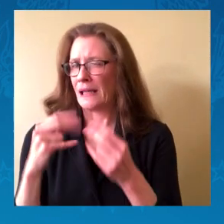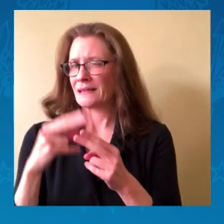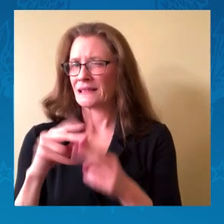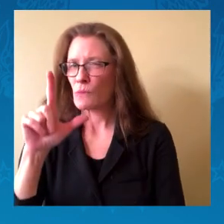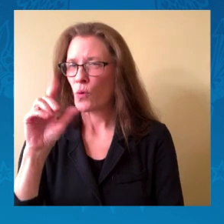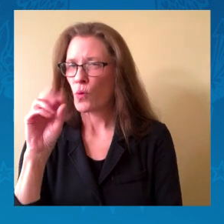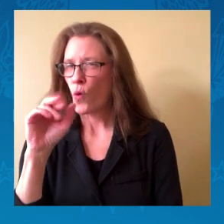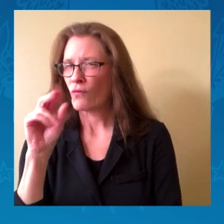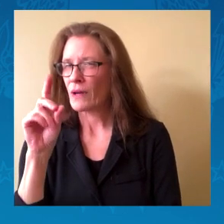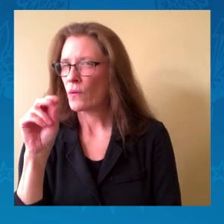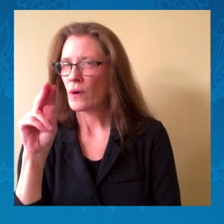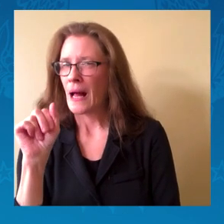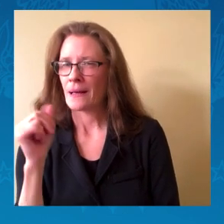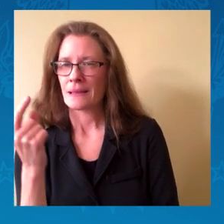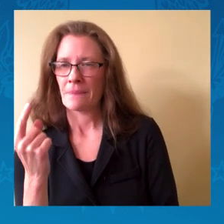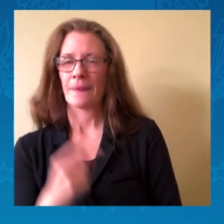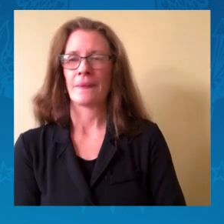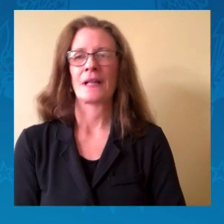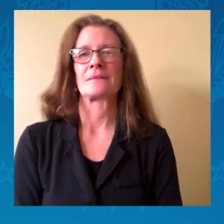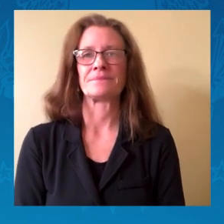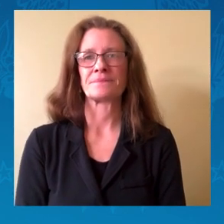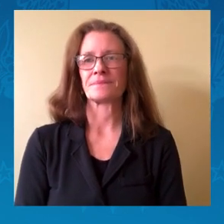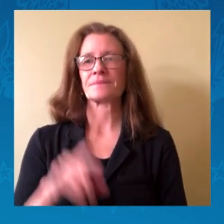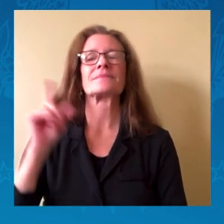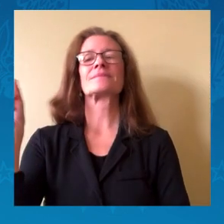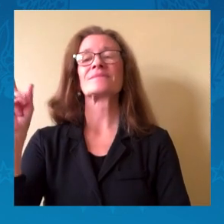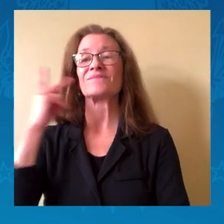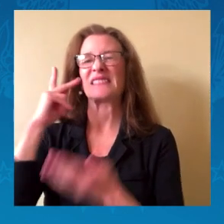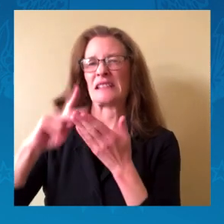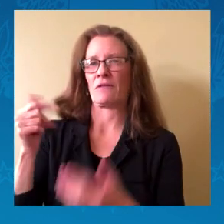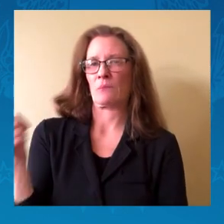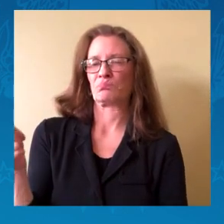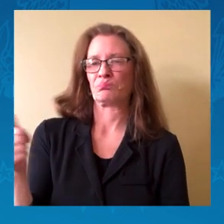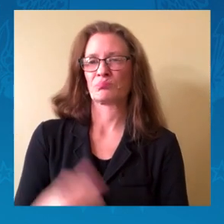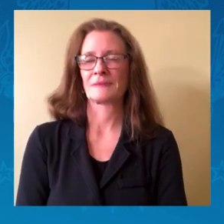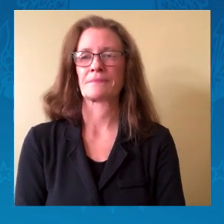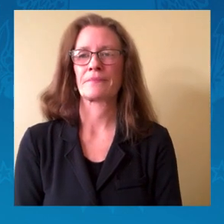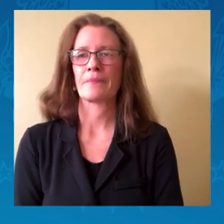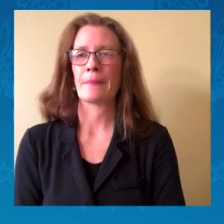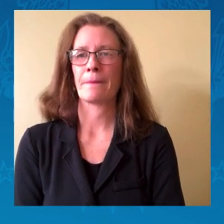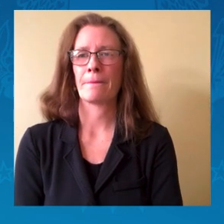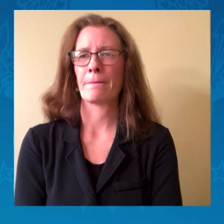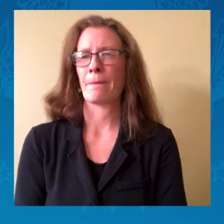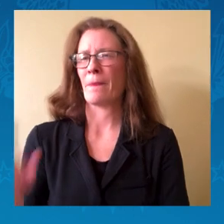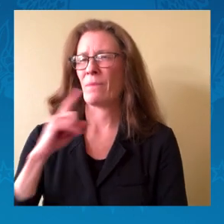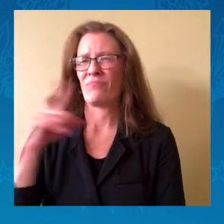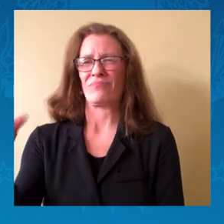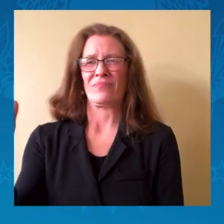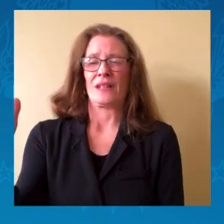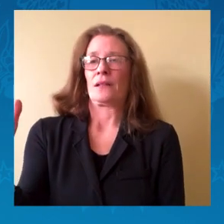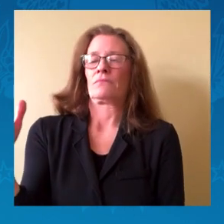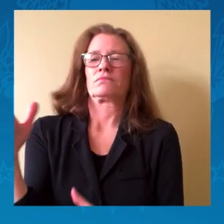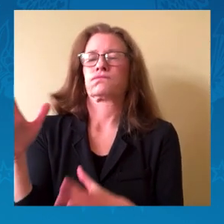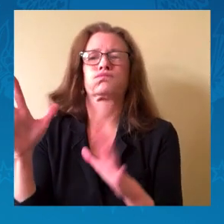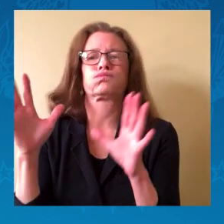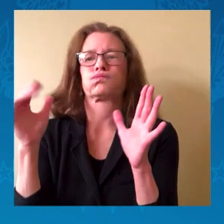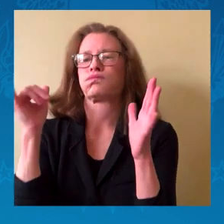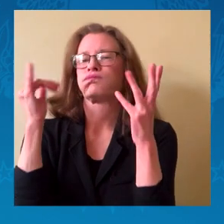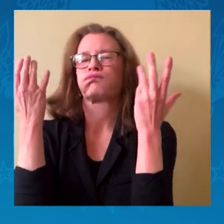in addition to the great potential that we have as Administrator, Nelson mentioned,